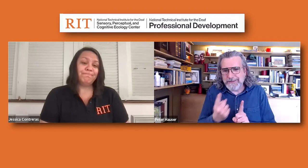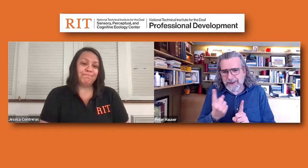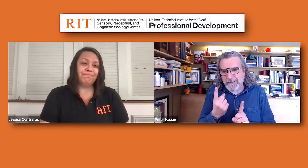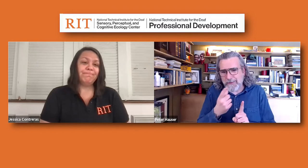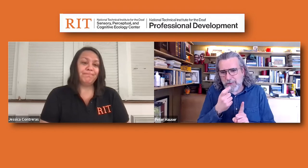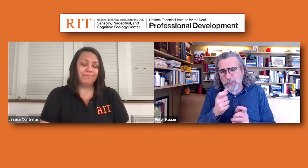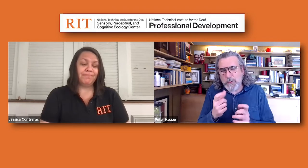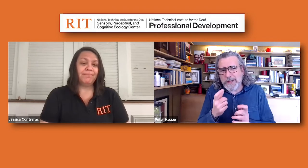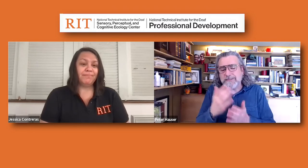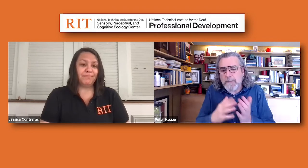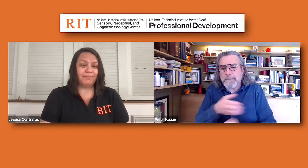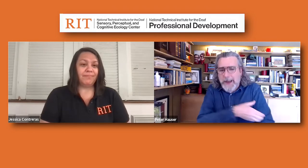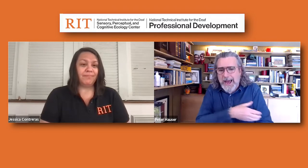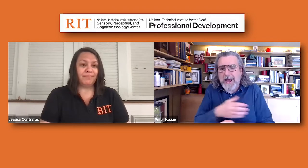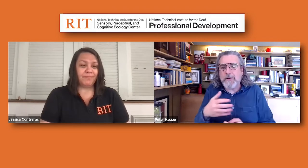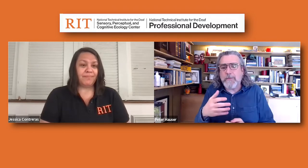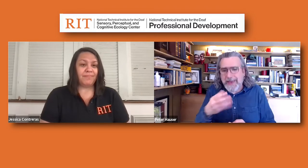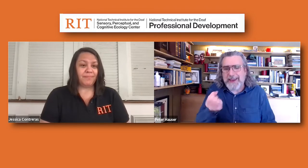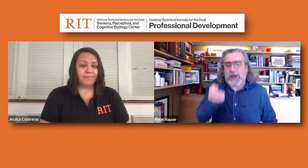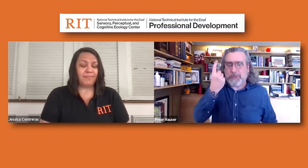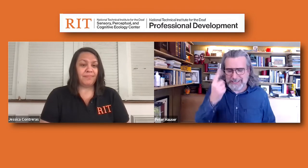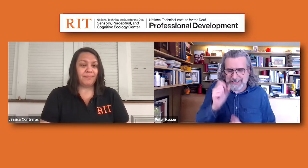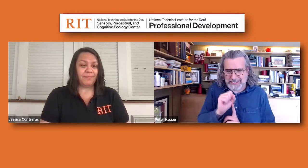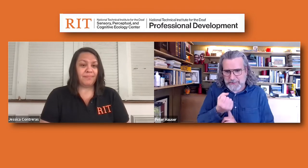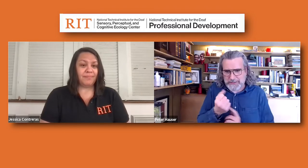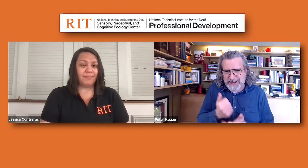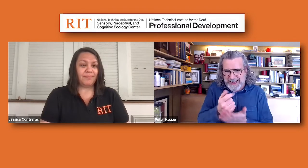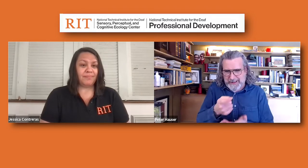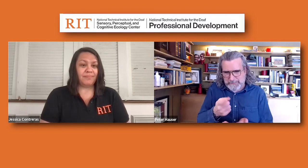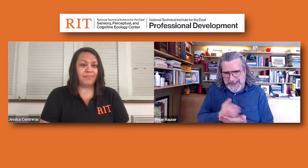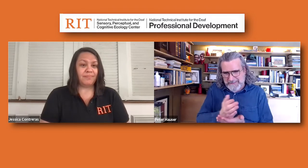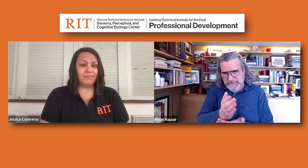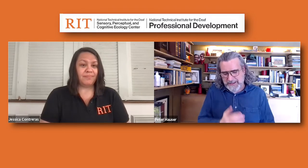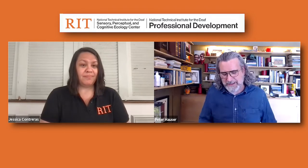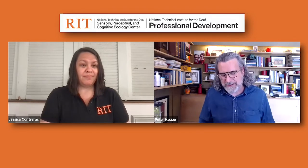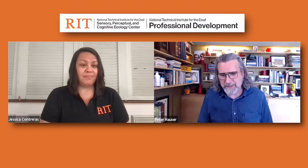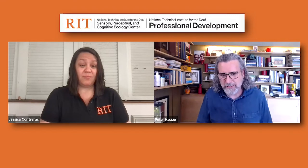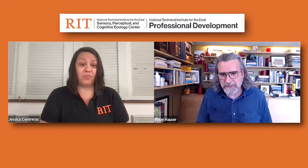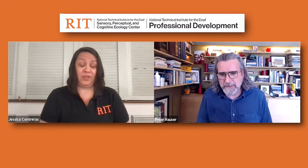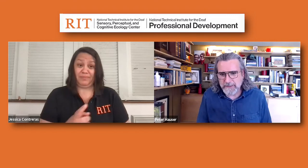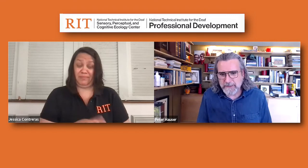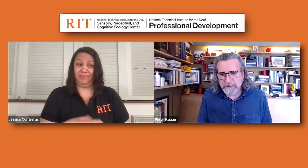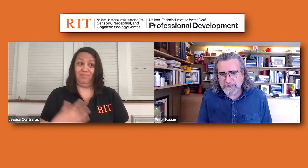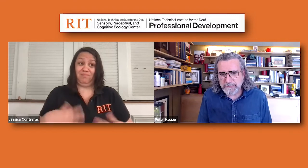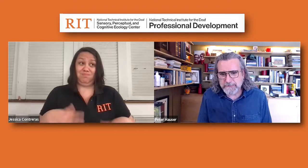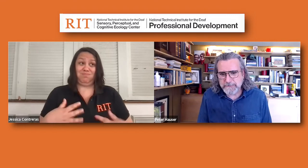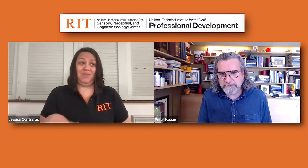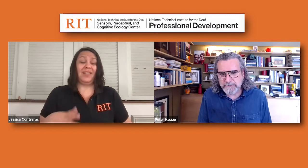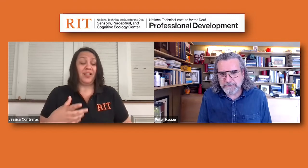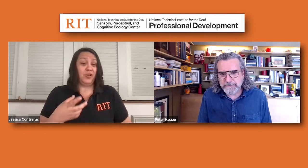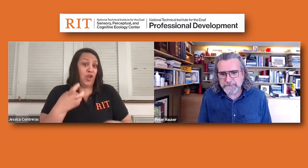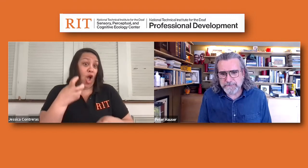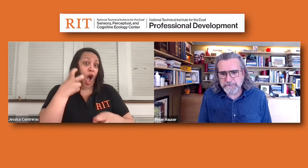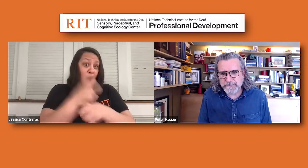The deaf student is really powerless in that situation. So it's helpful to go to someone with more power who can help you navigate that situation